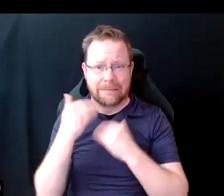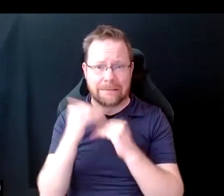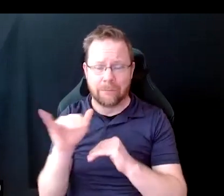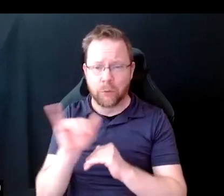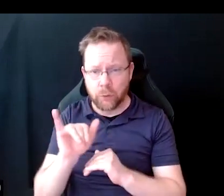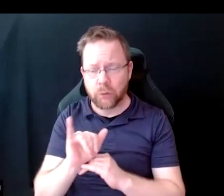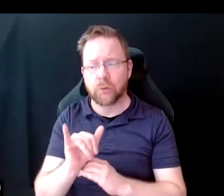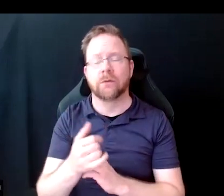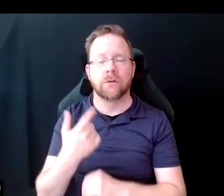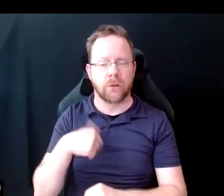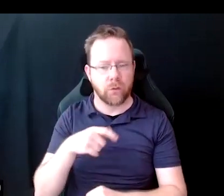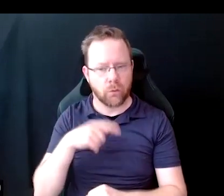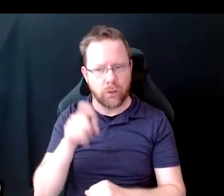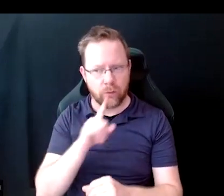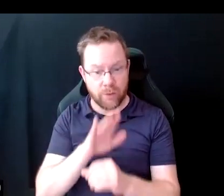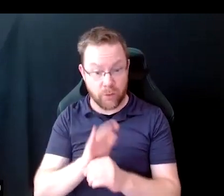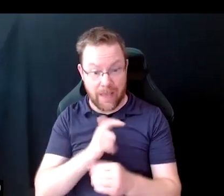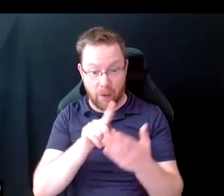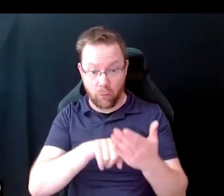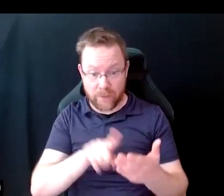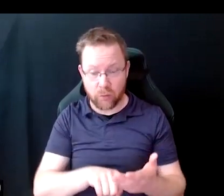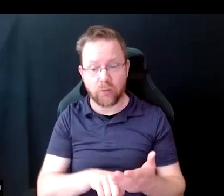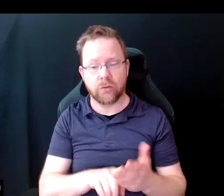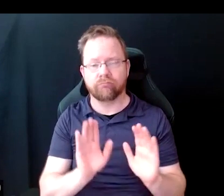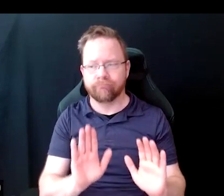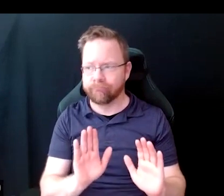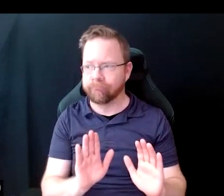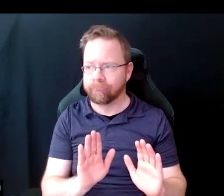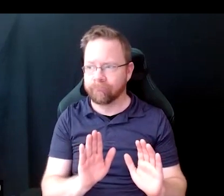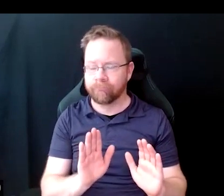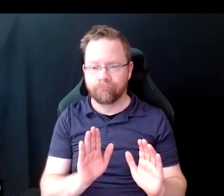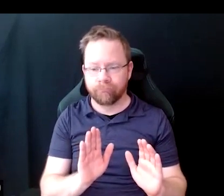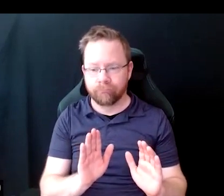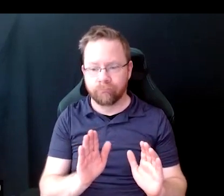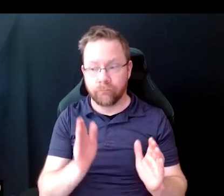We have to make sure that the research that we are doing is stuff that needs doing,